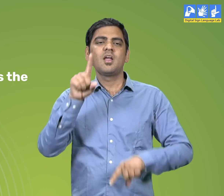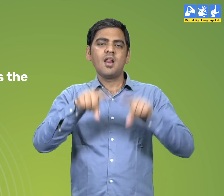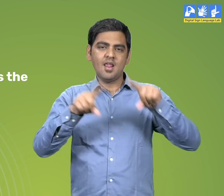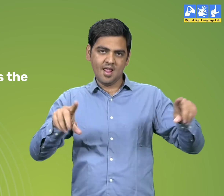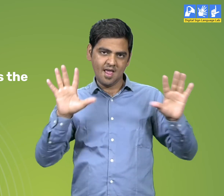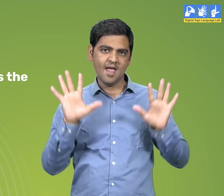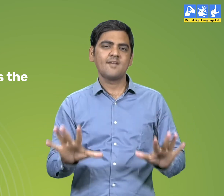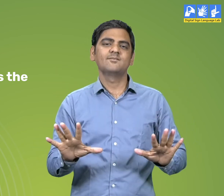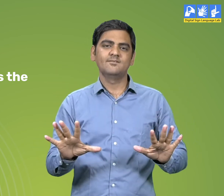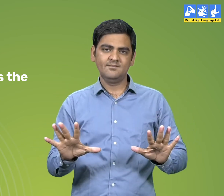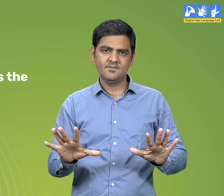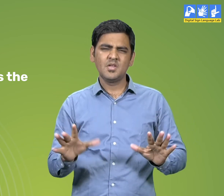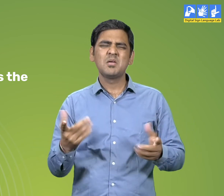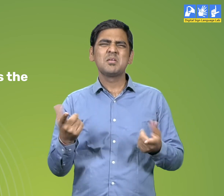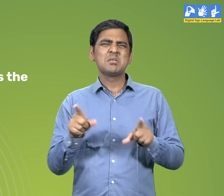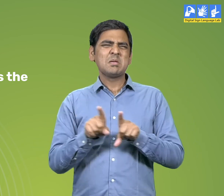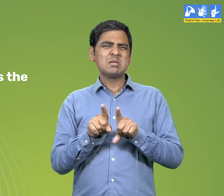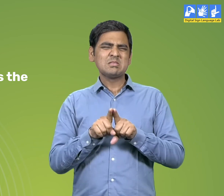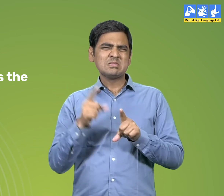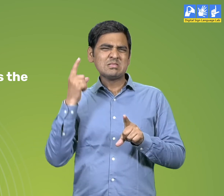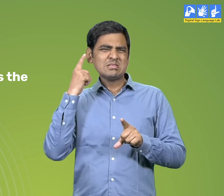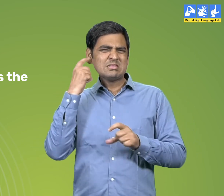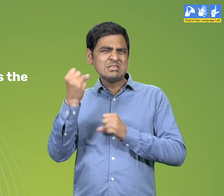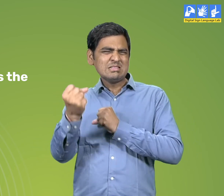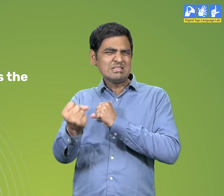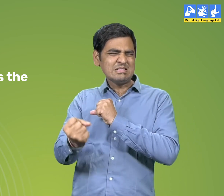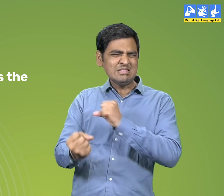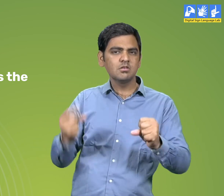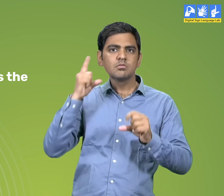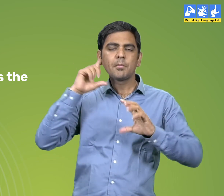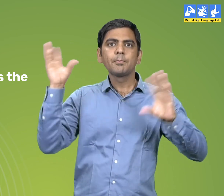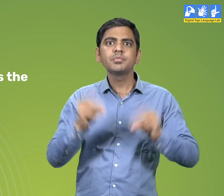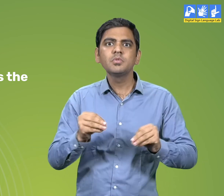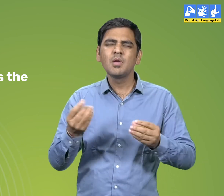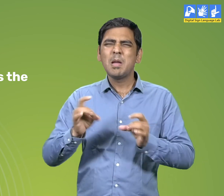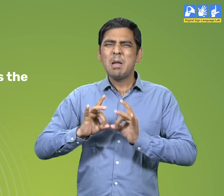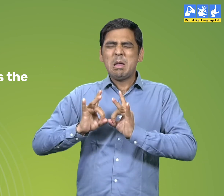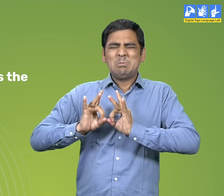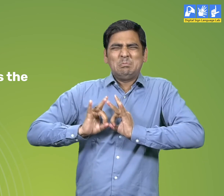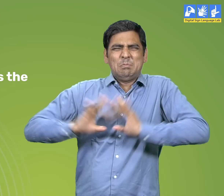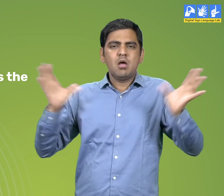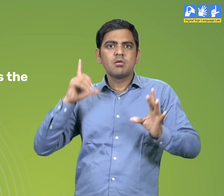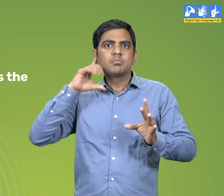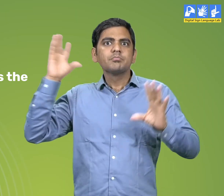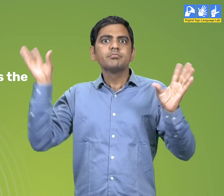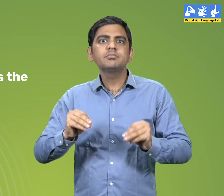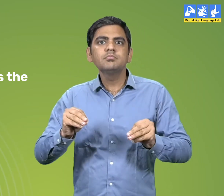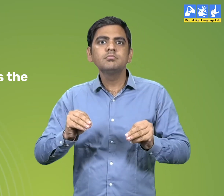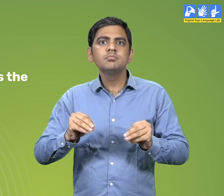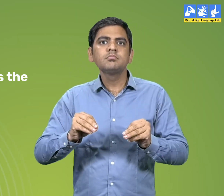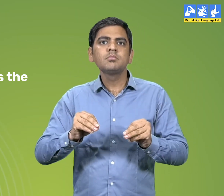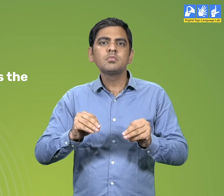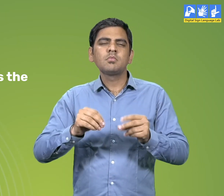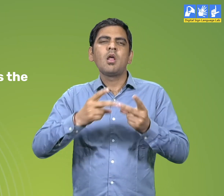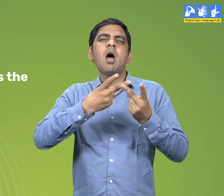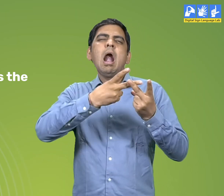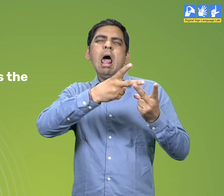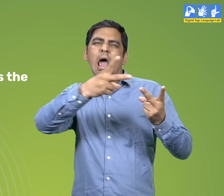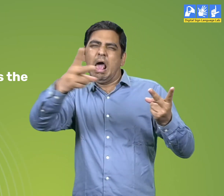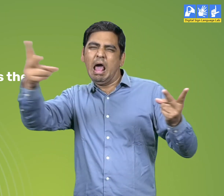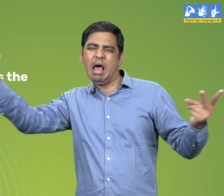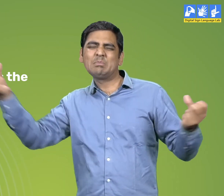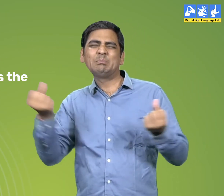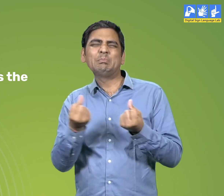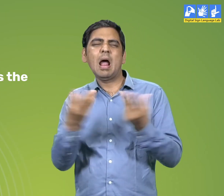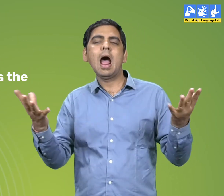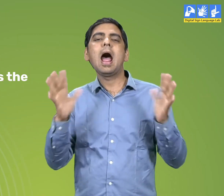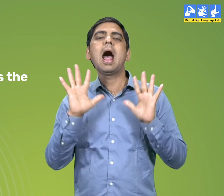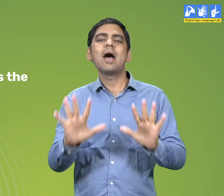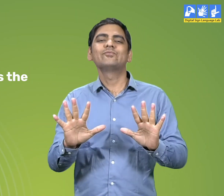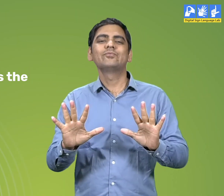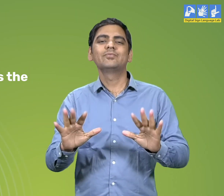Sometimes getting exposure to sudden or long term loud noises also causes hearing loss.